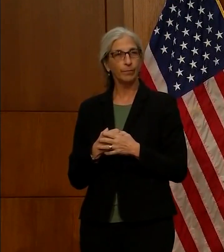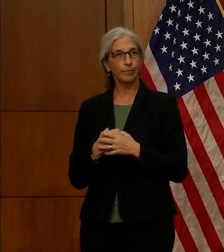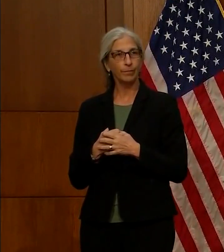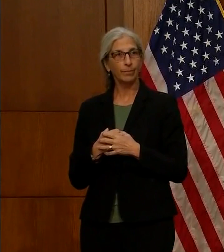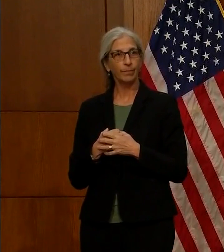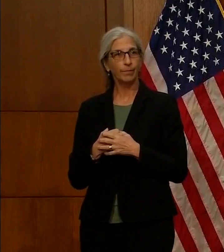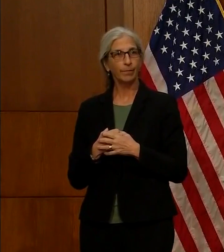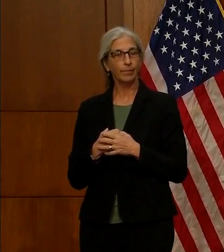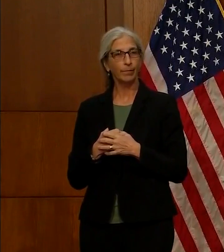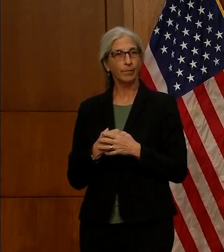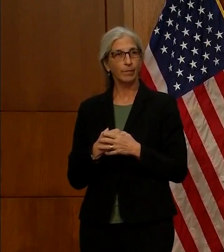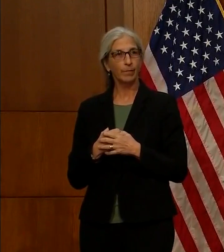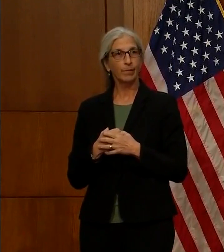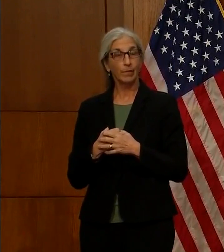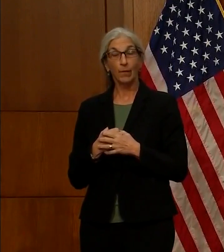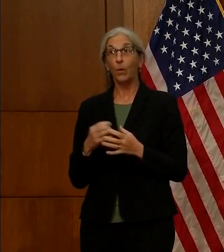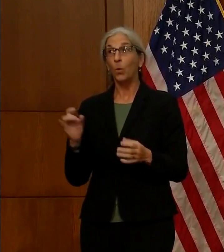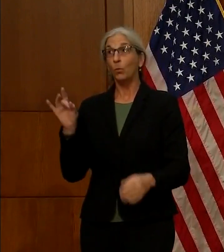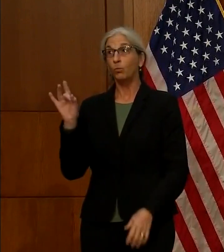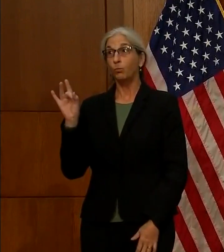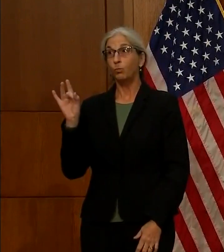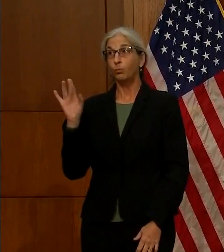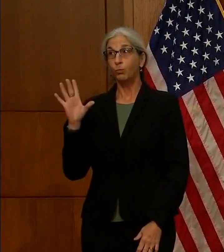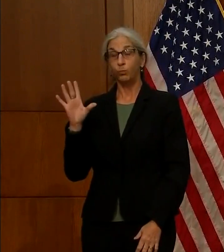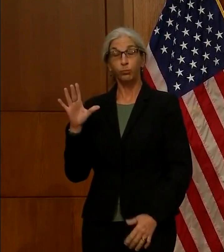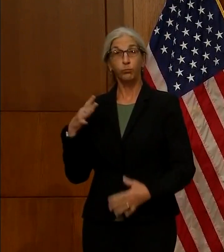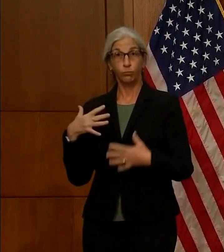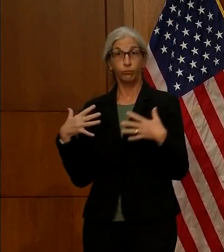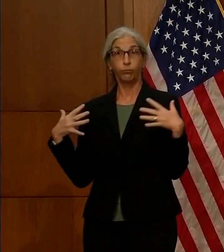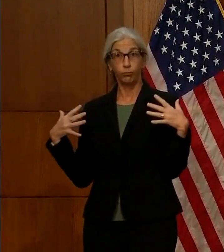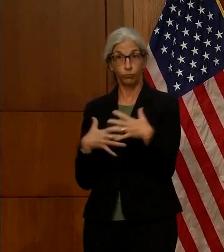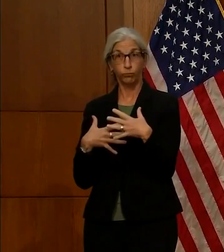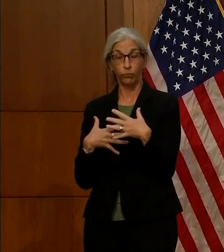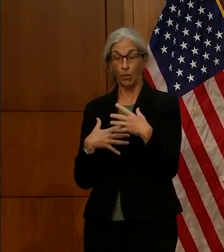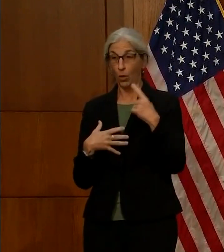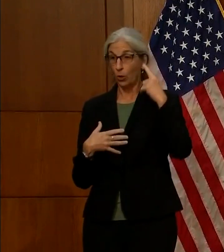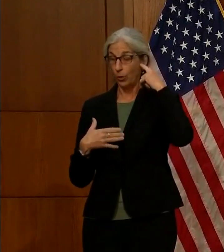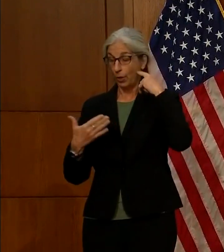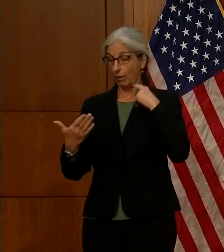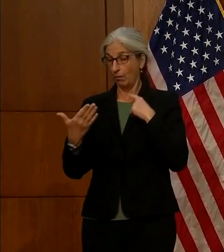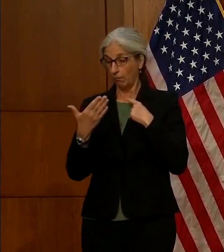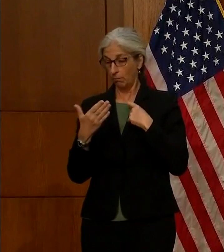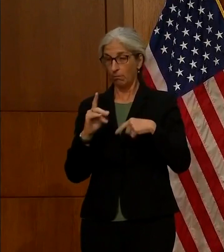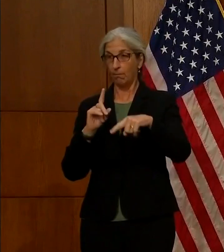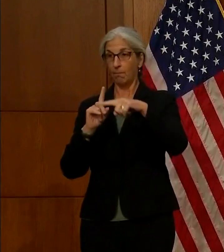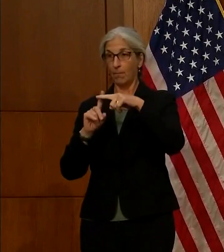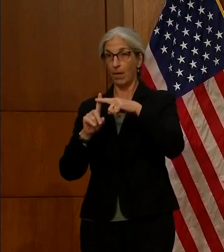QUESTION- NUMBER ONE- IT IS